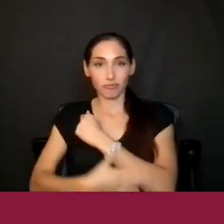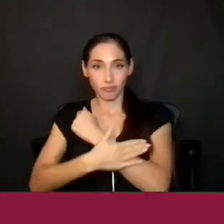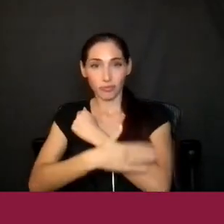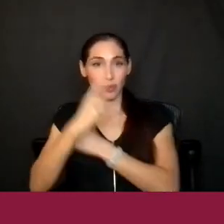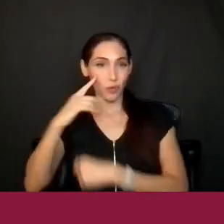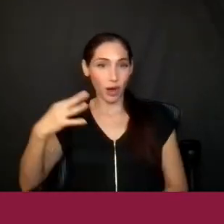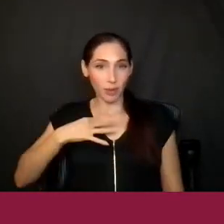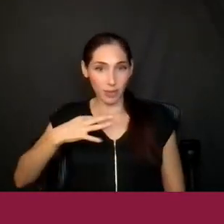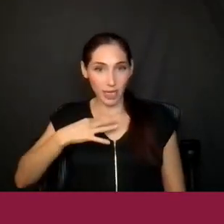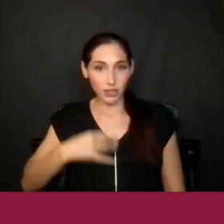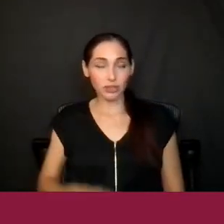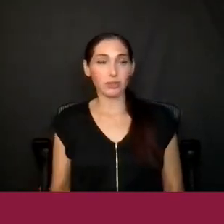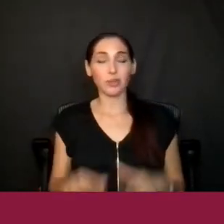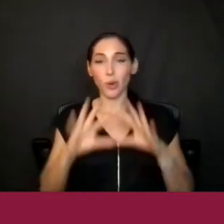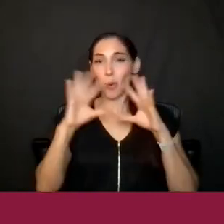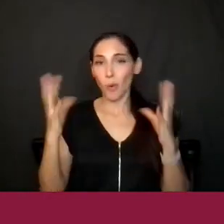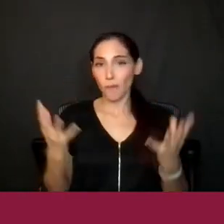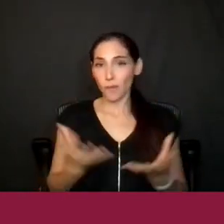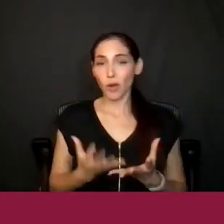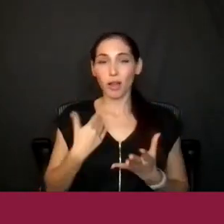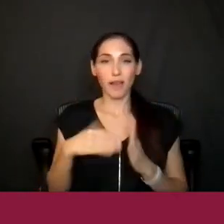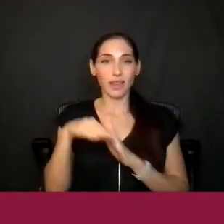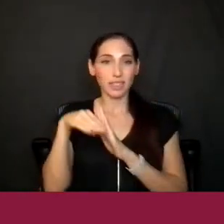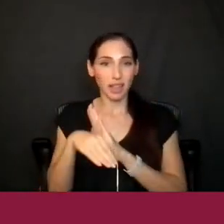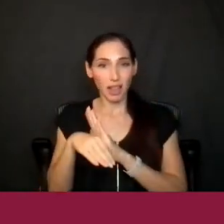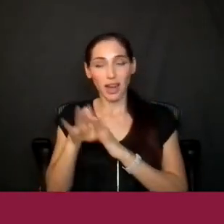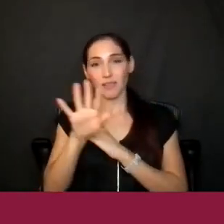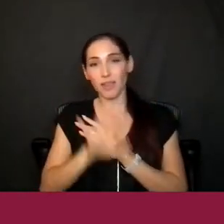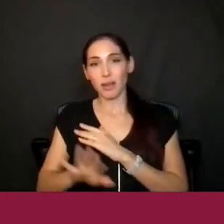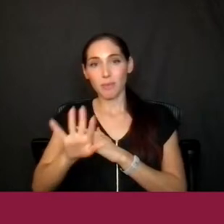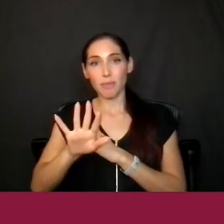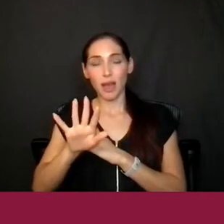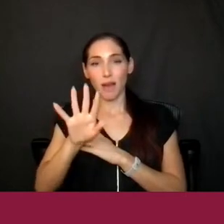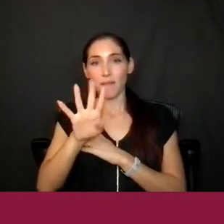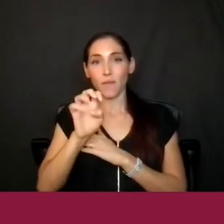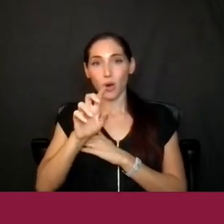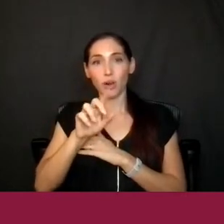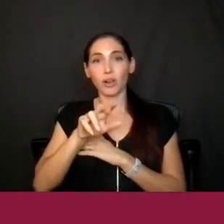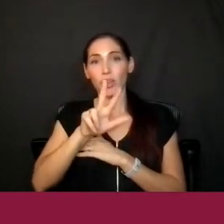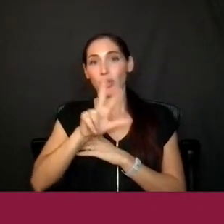Overall, there was a decline of about 432,000 applications due to